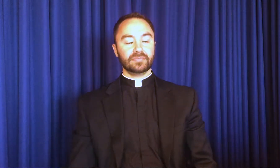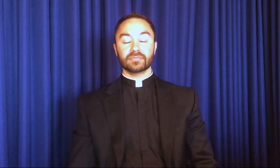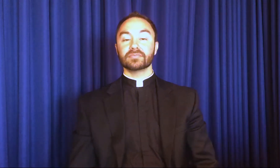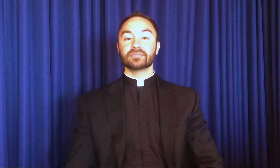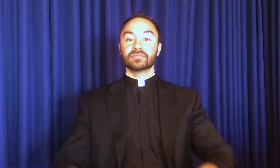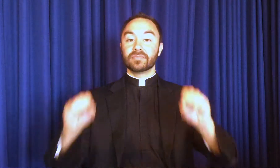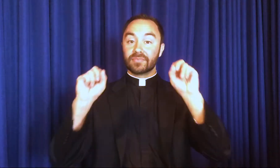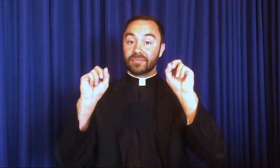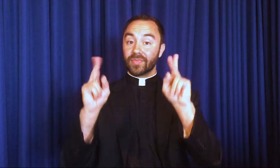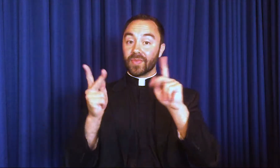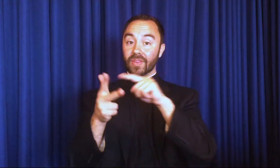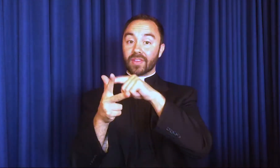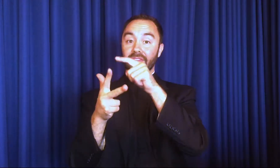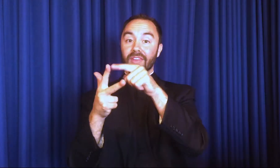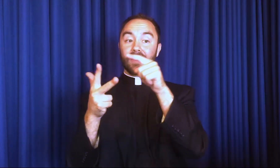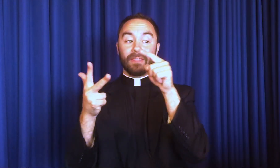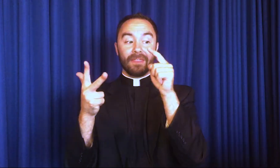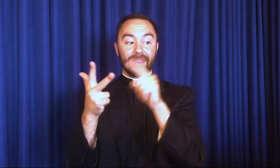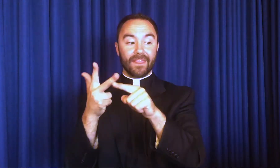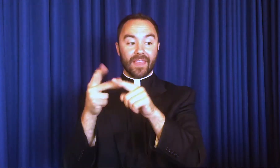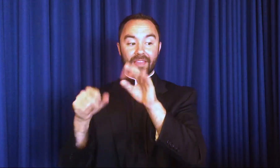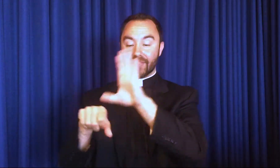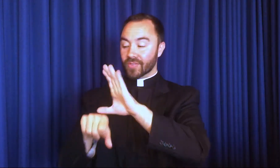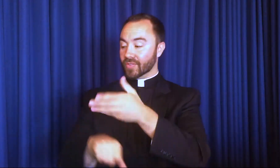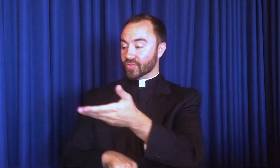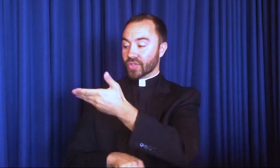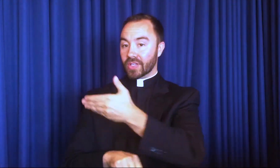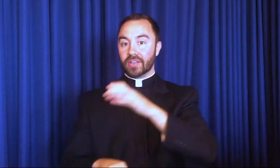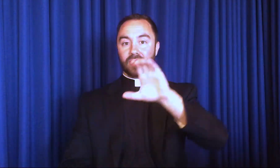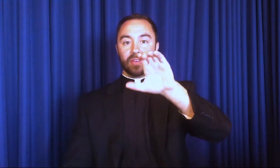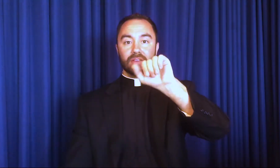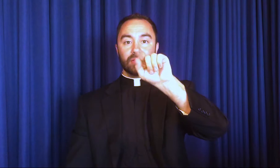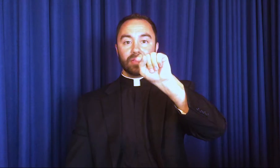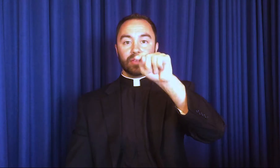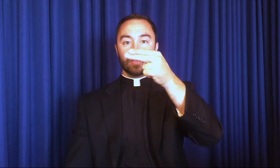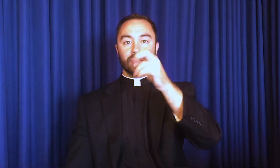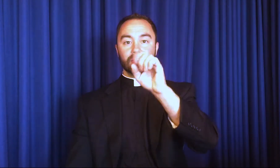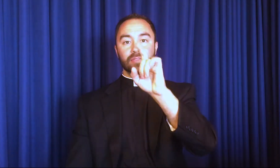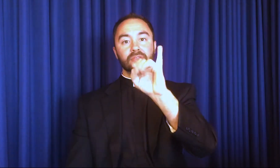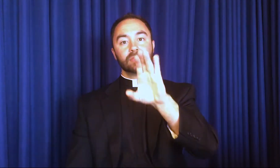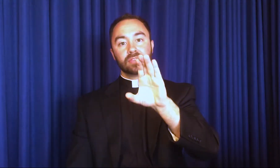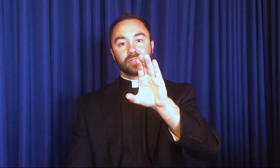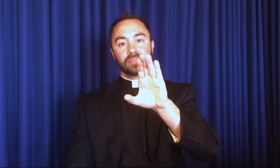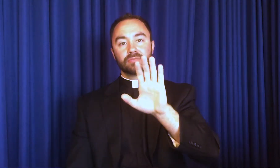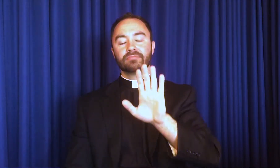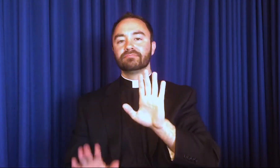of the Saints. All right the third characteristic of the church is that